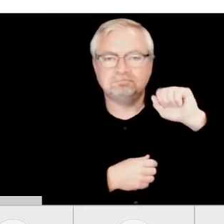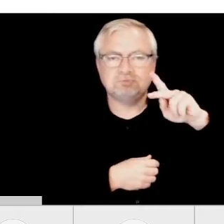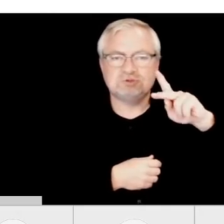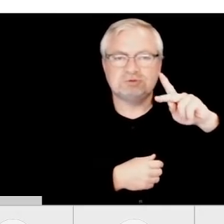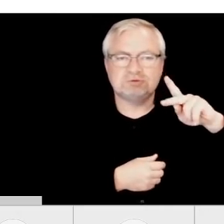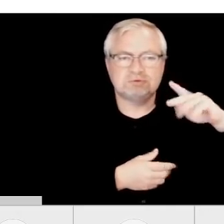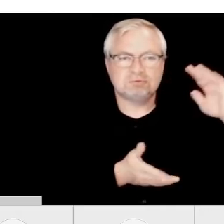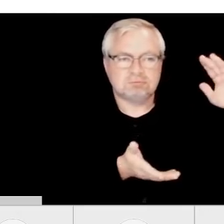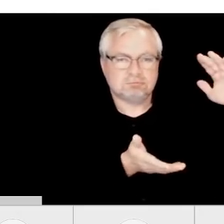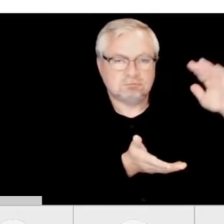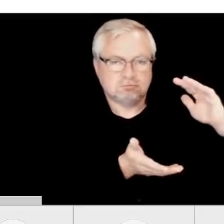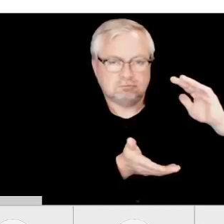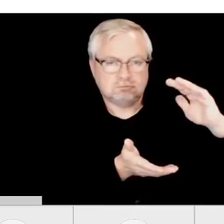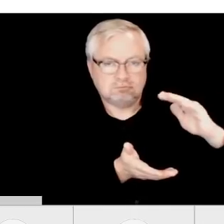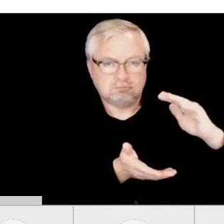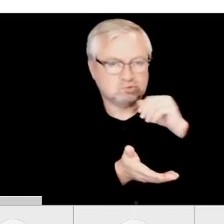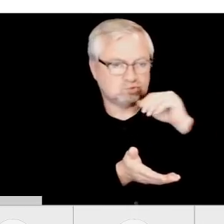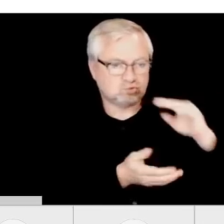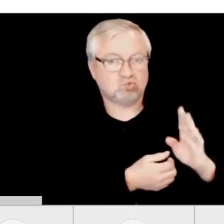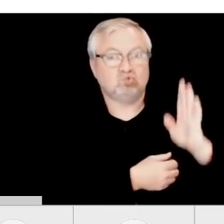ICU demands across the board.